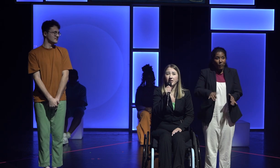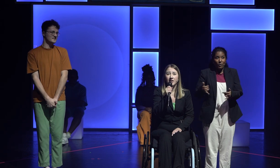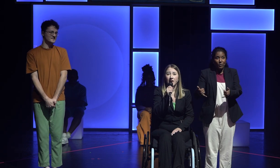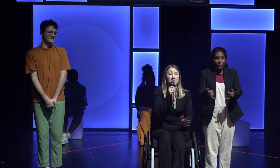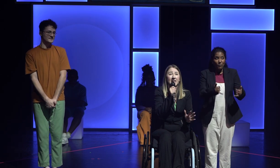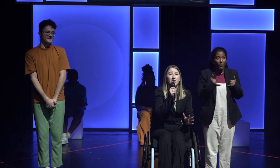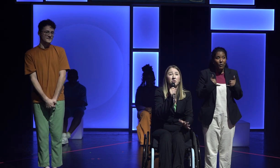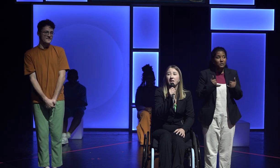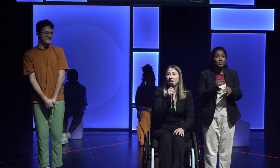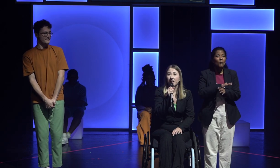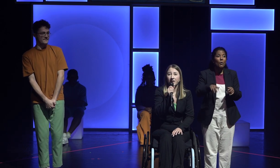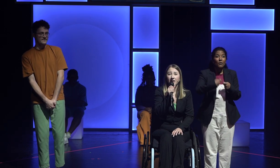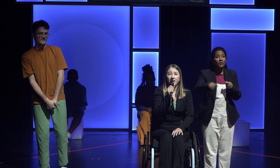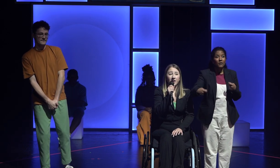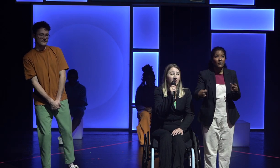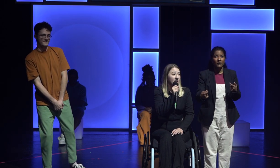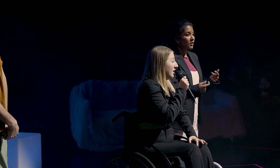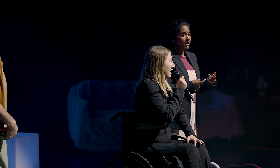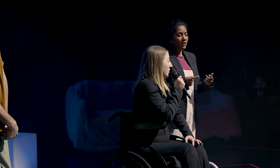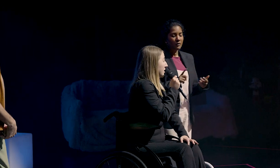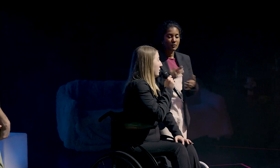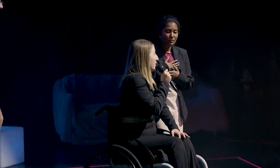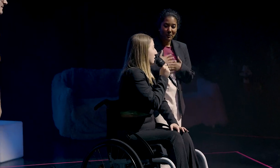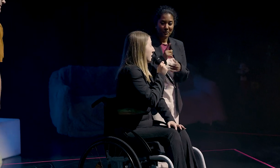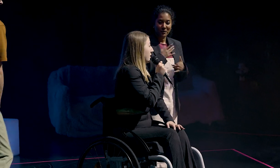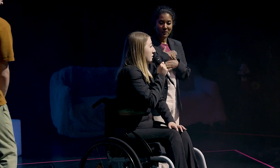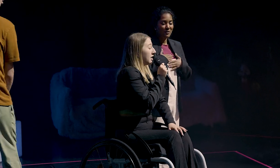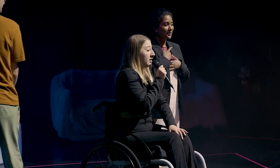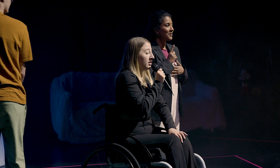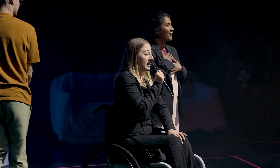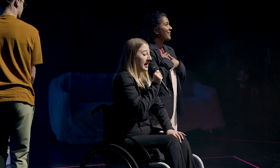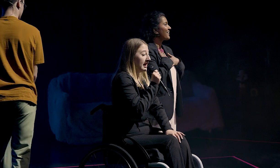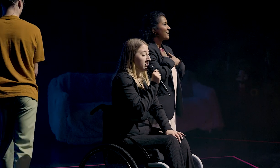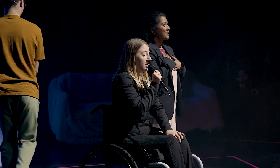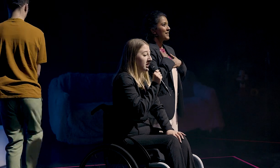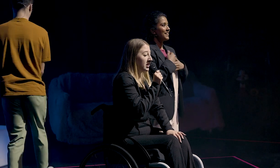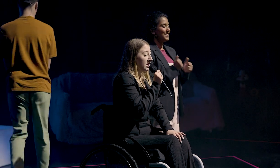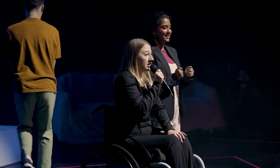It won't take long. [ MUMBLES] What's going on, what's going on, what's going on.